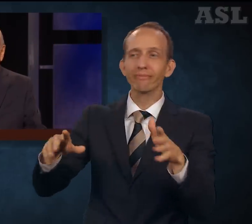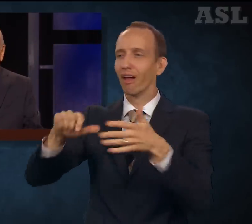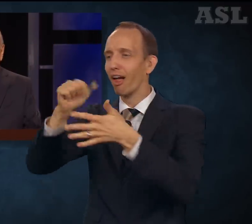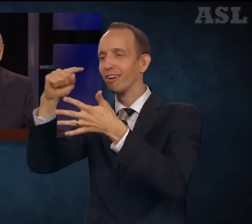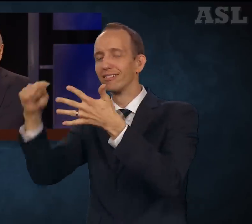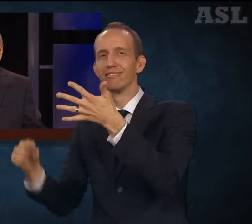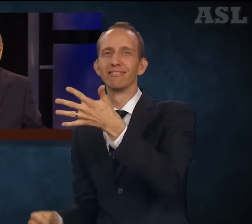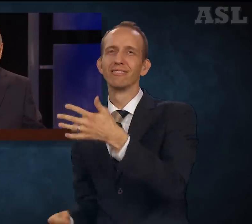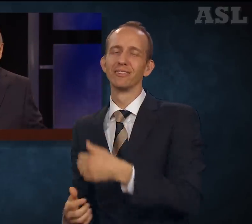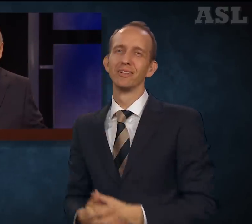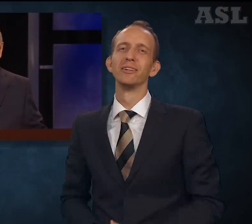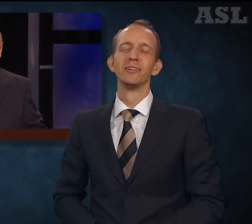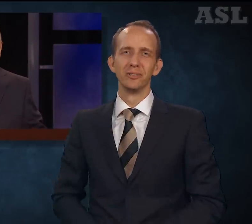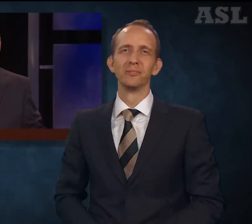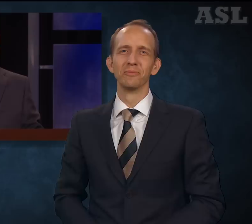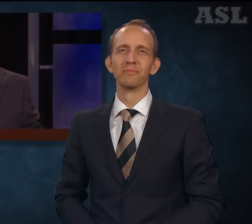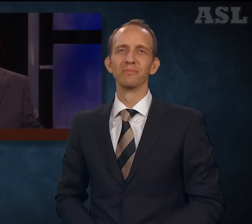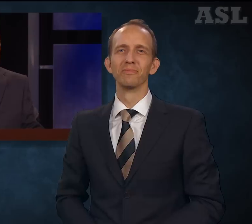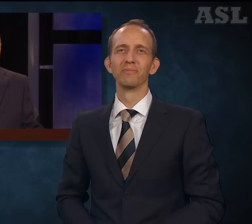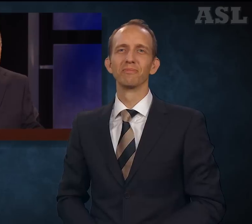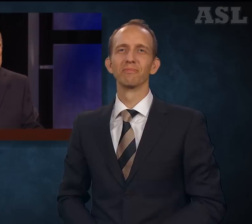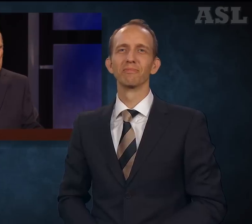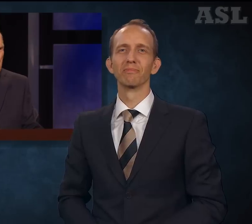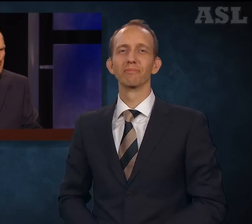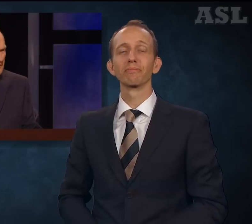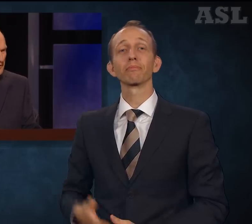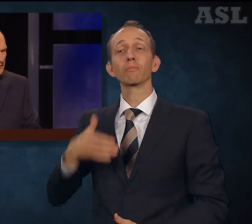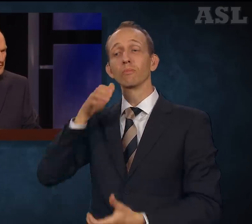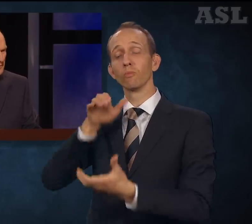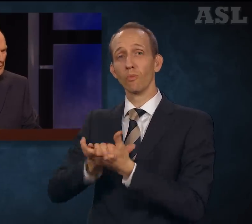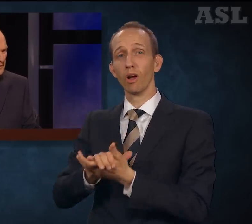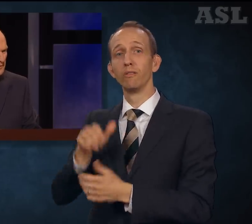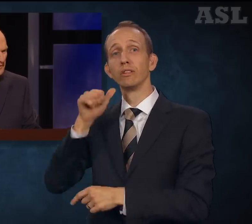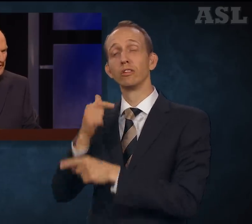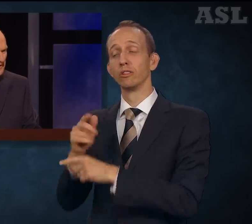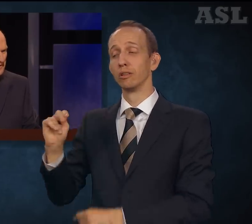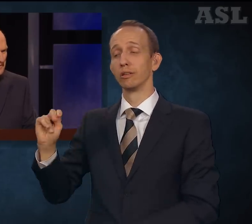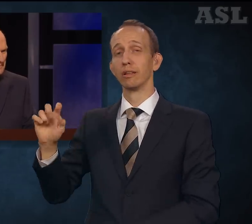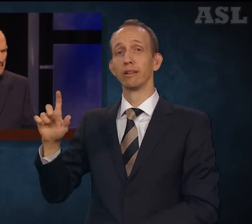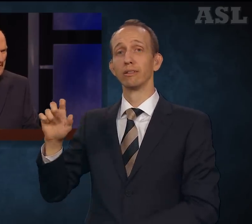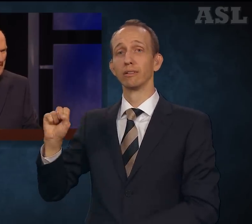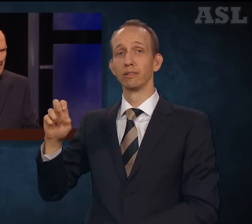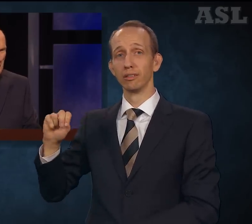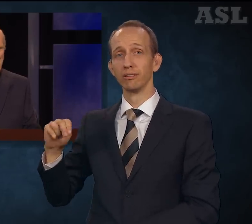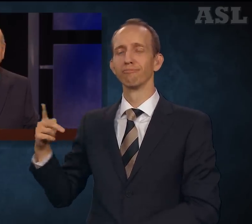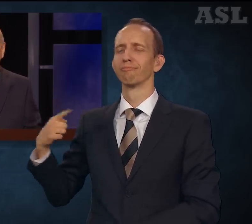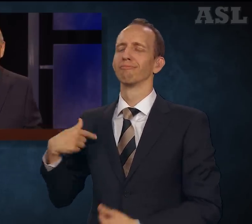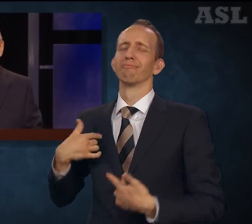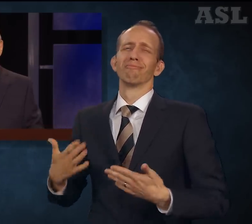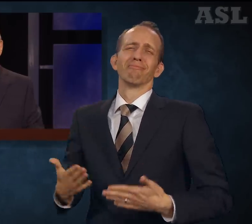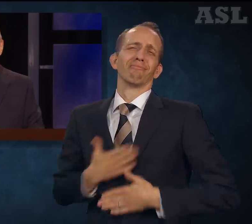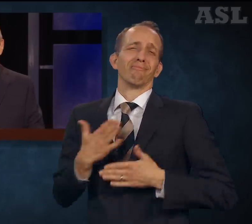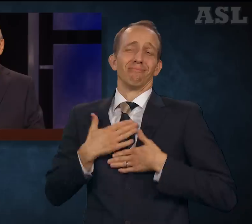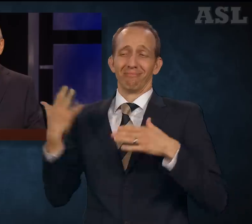GETTING THESE SERVICES BY